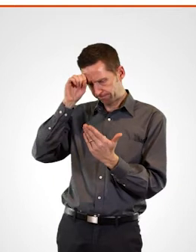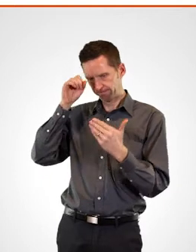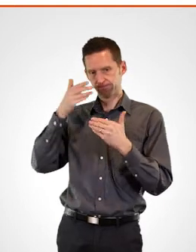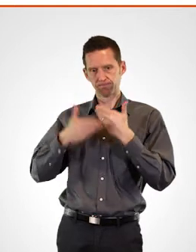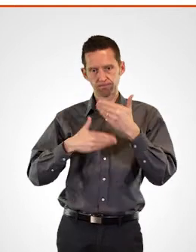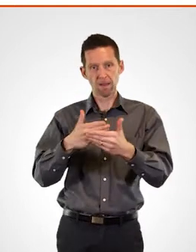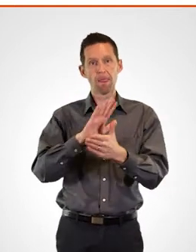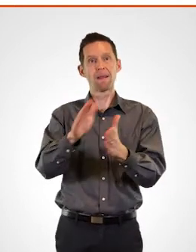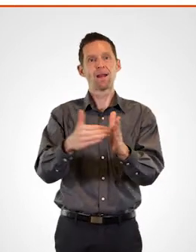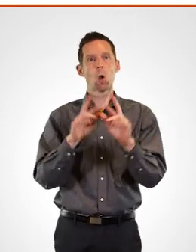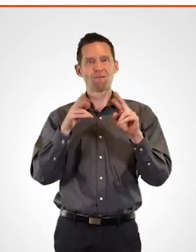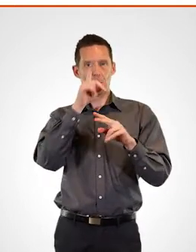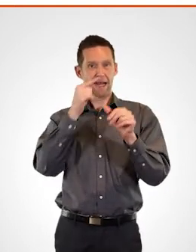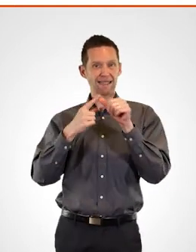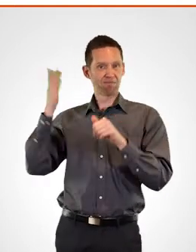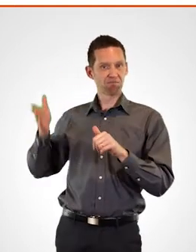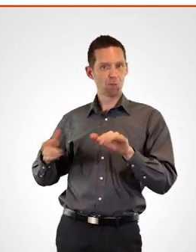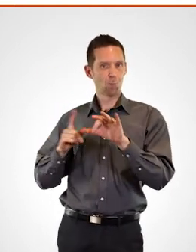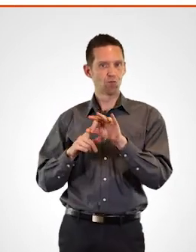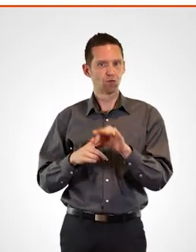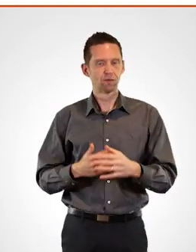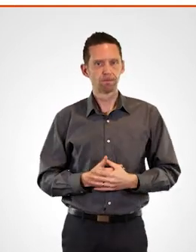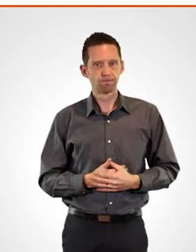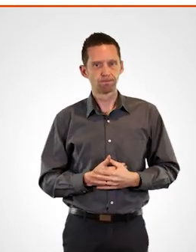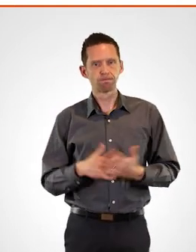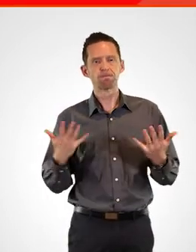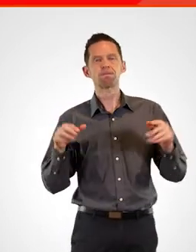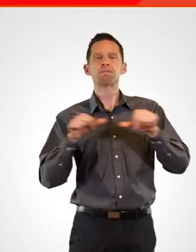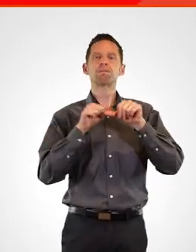and hopefully by the end of the session you'll be able to answer all of these questions.